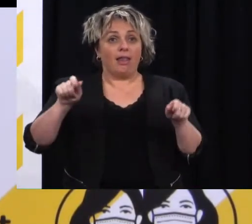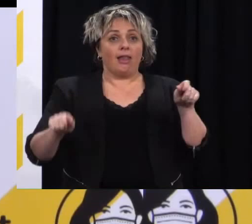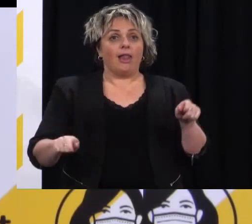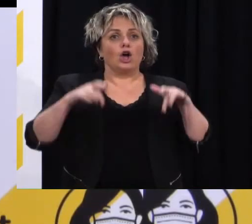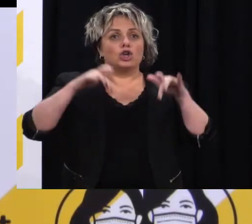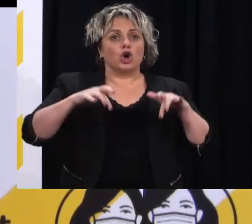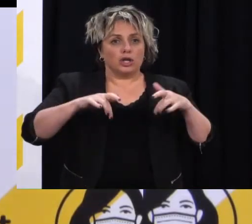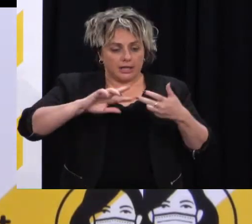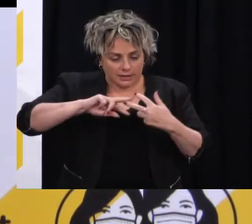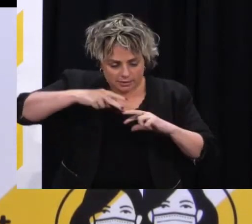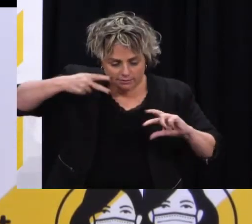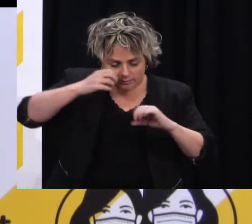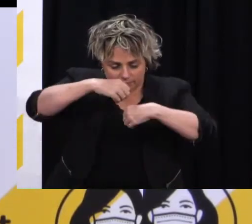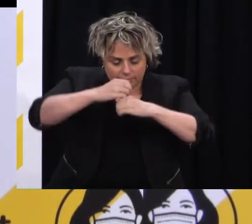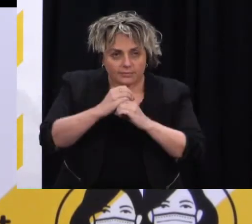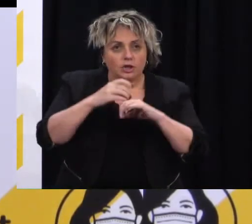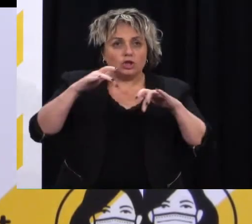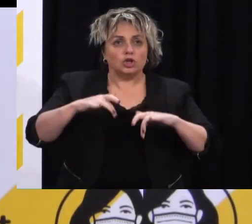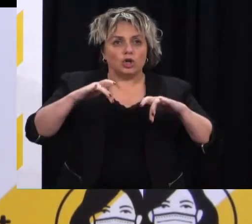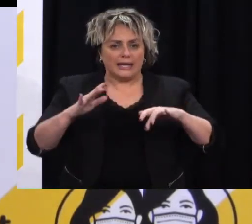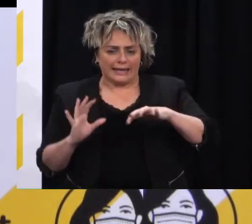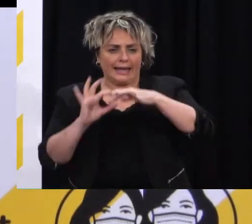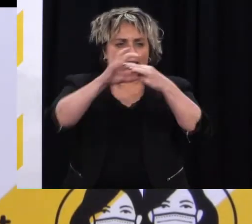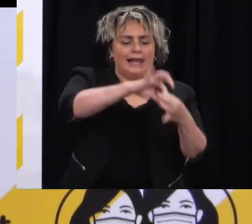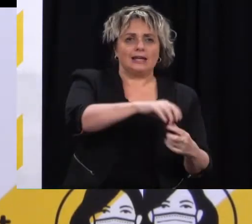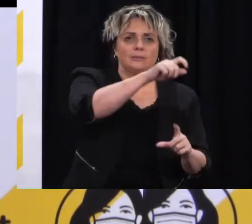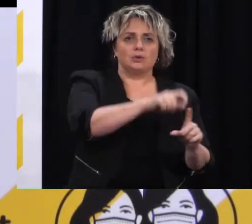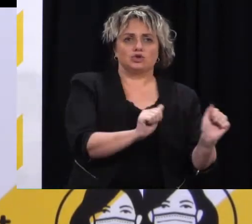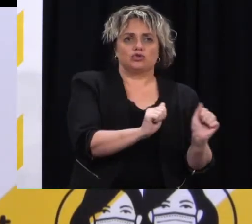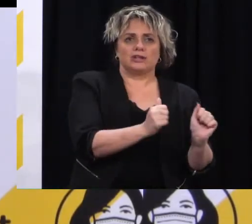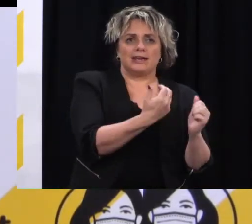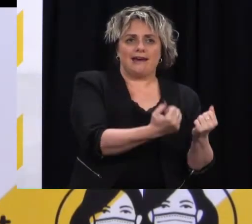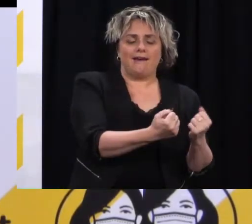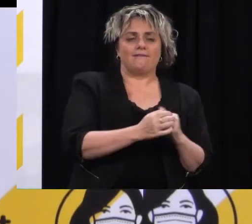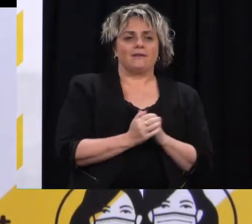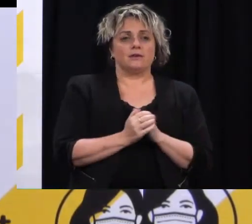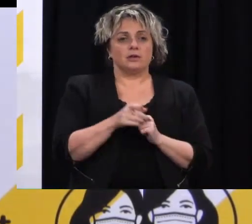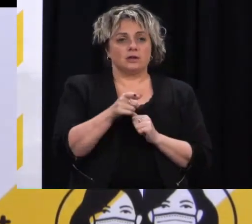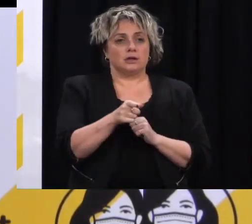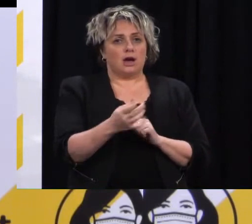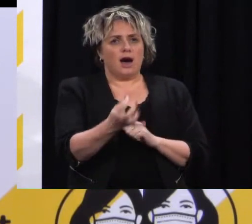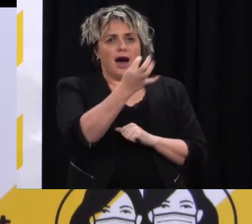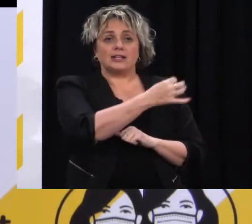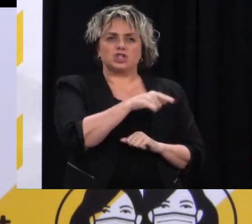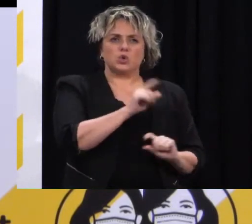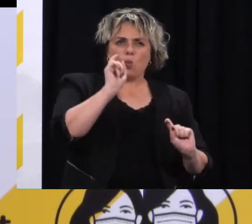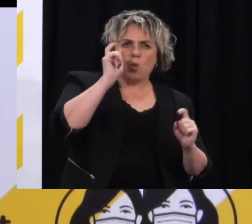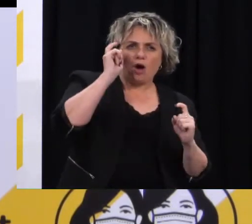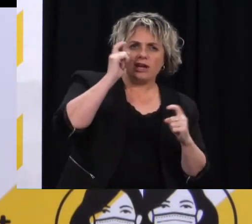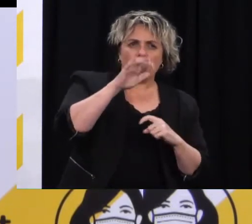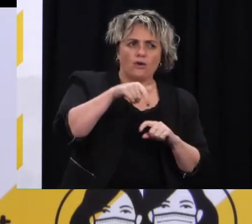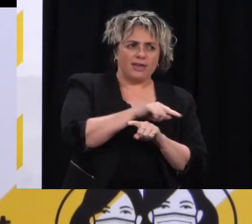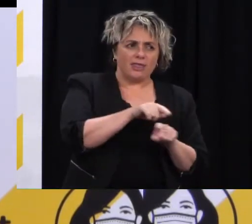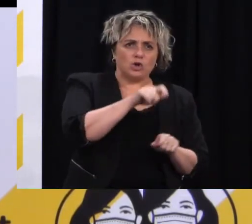have been 17, I think, by this morning when they were reporte,